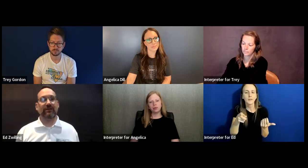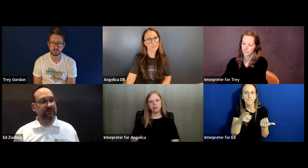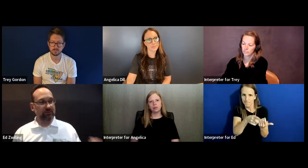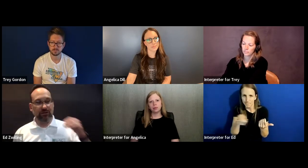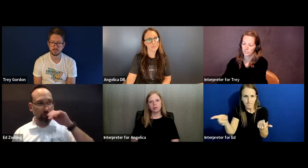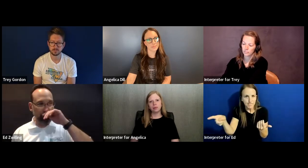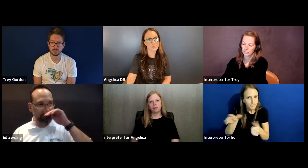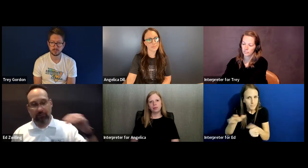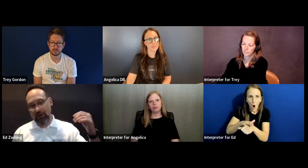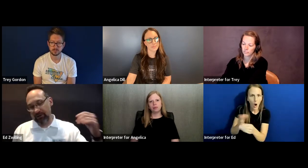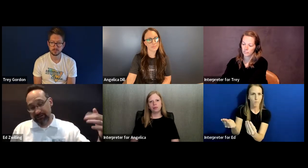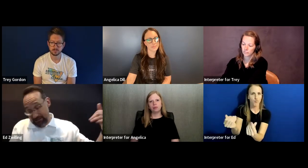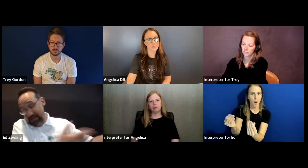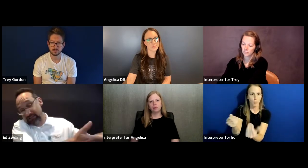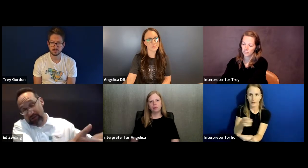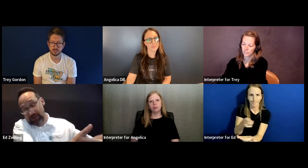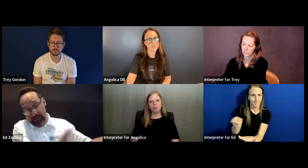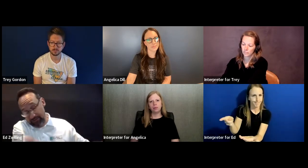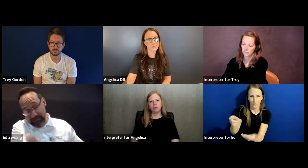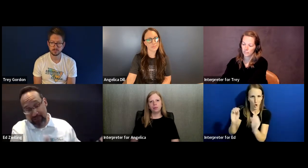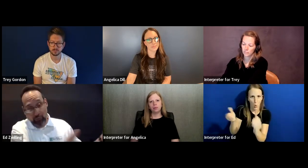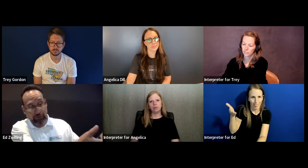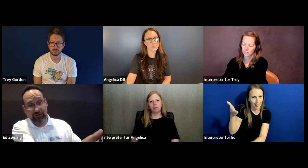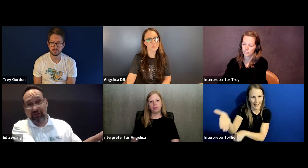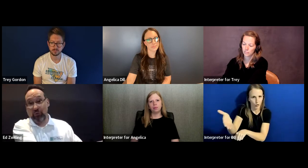if it's you're dealing with the unless i guess maybe in an example where you're dealing with